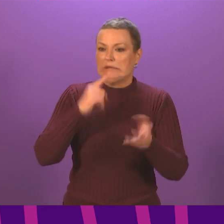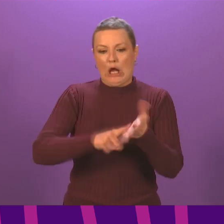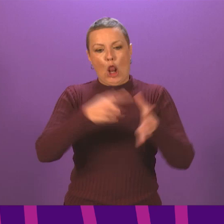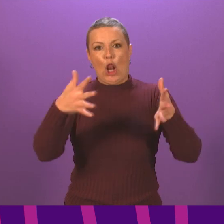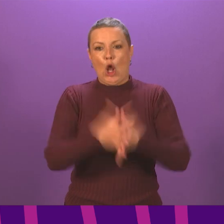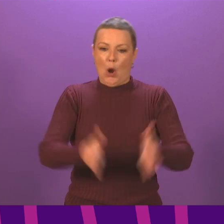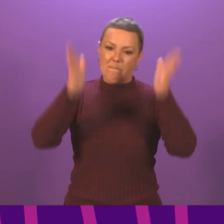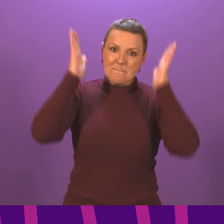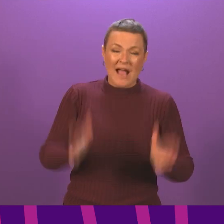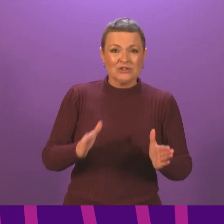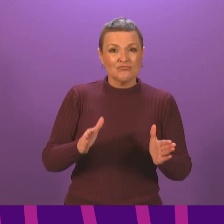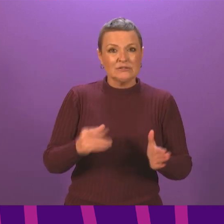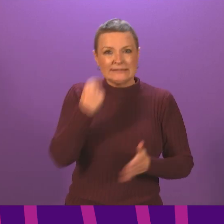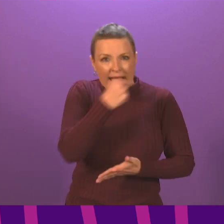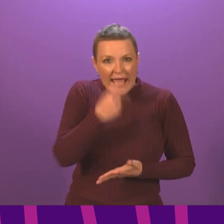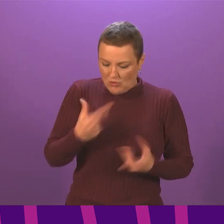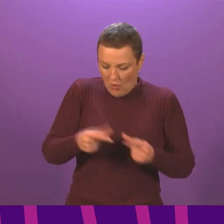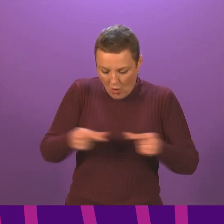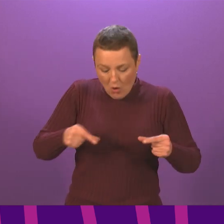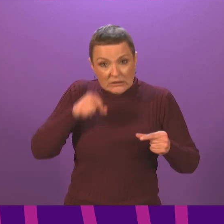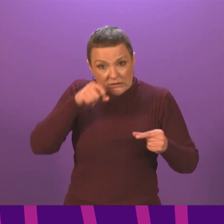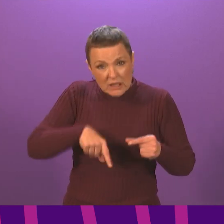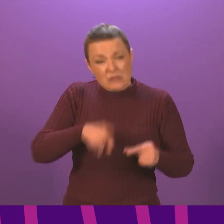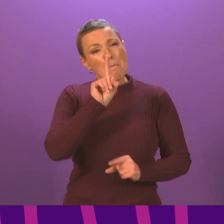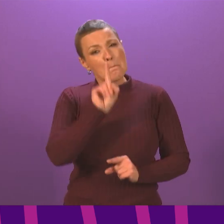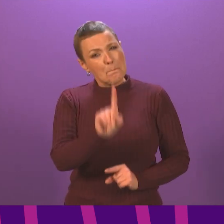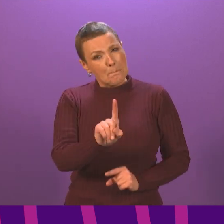it mandatory for everyone to take a test, but will the cabinet secretary make it mandatory